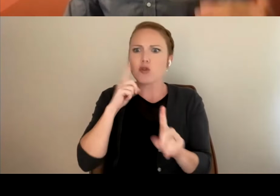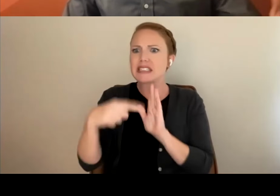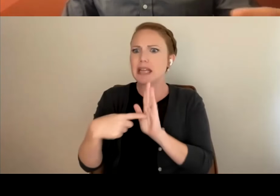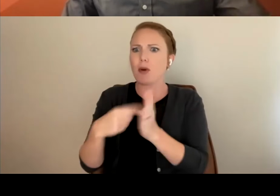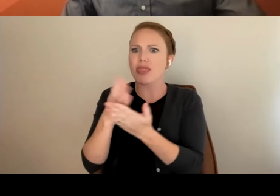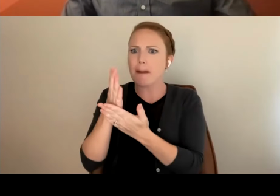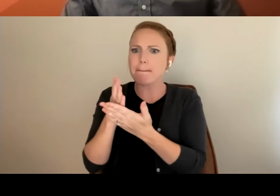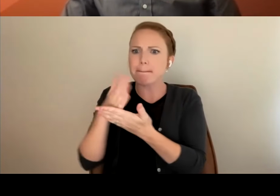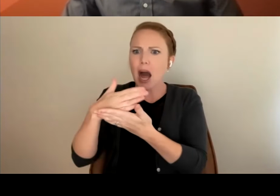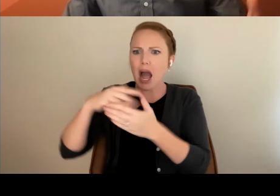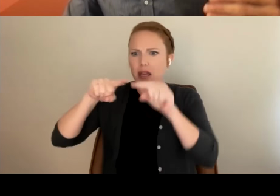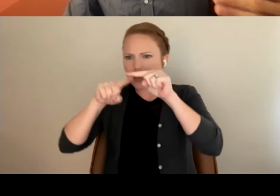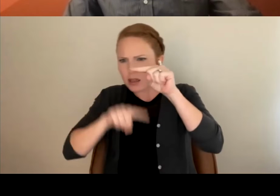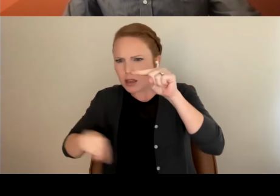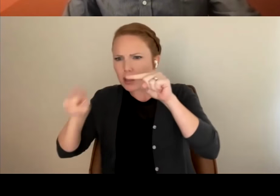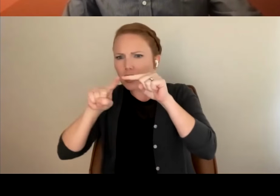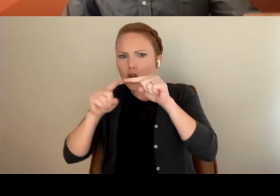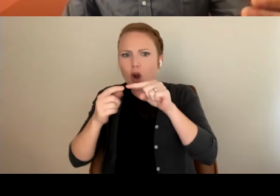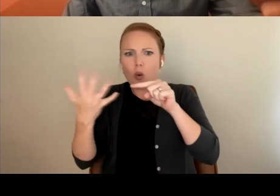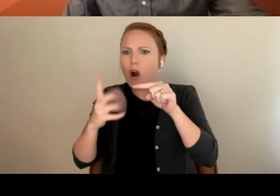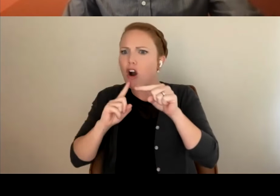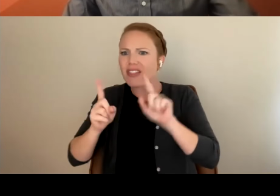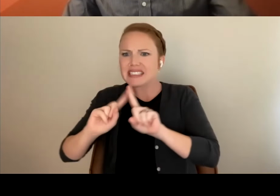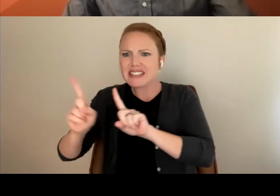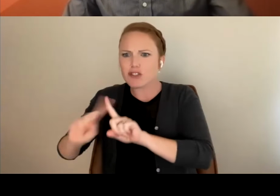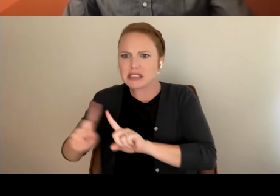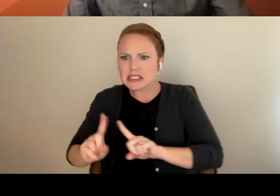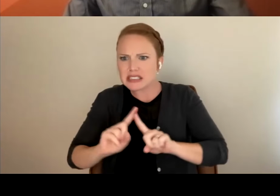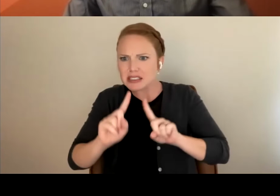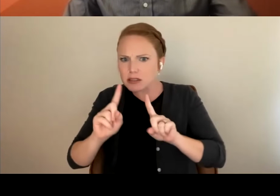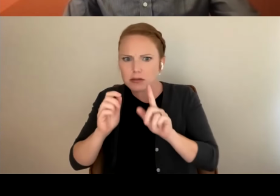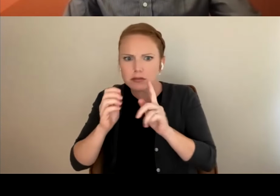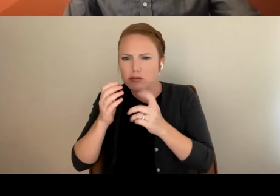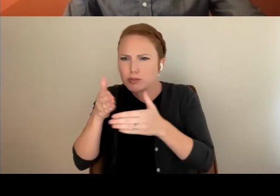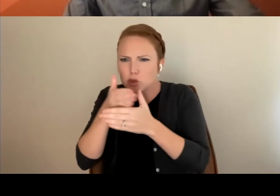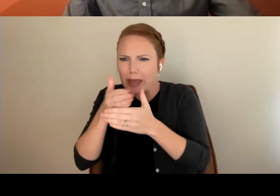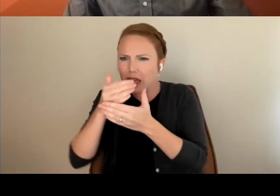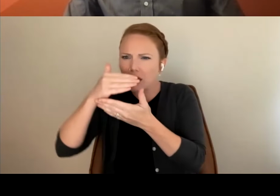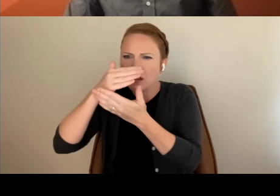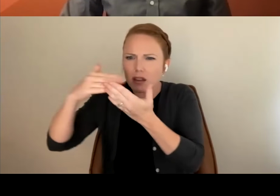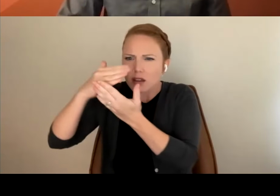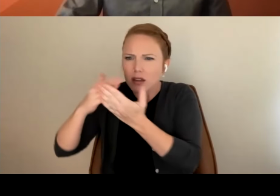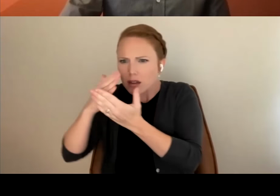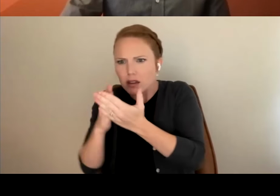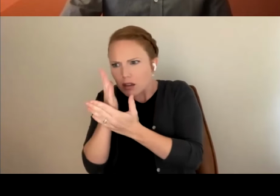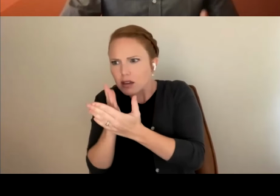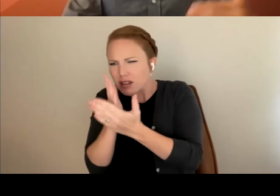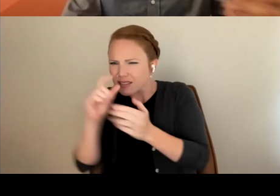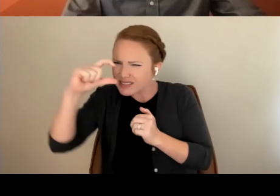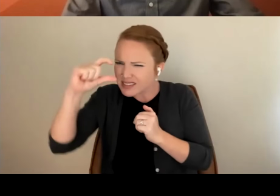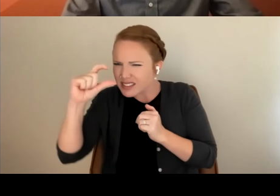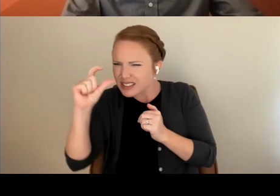are the differences between these slices of the donut chart. We're not getting enough